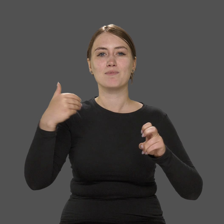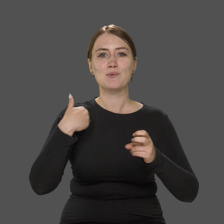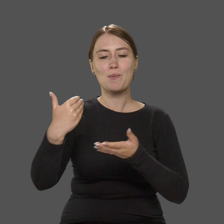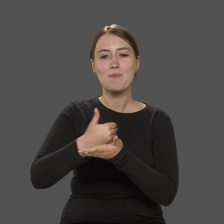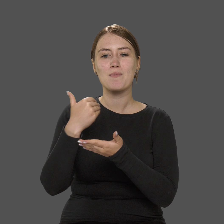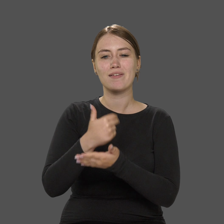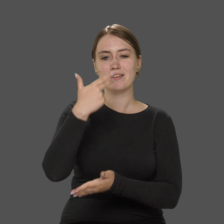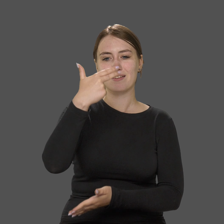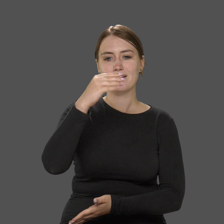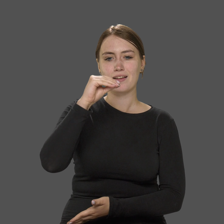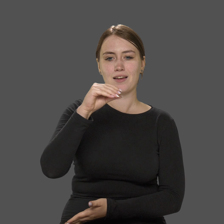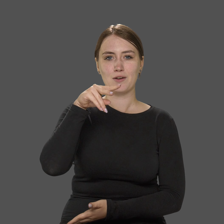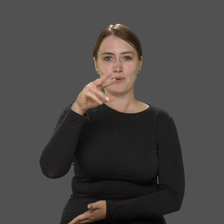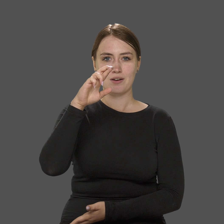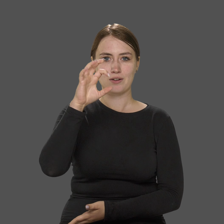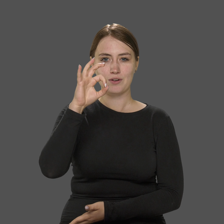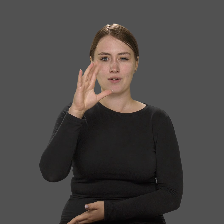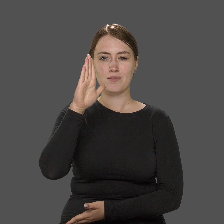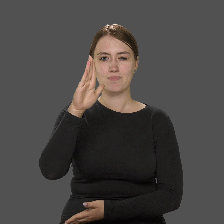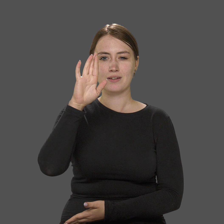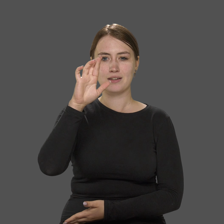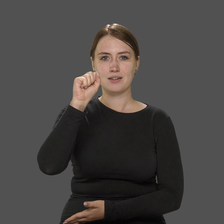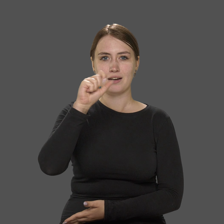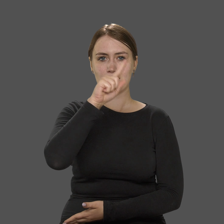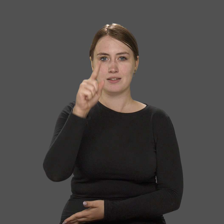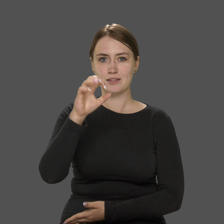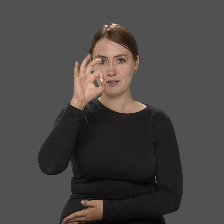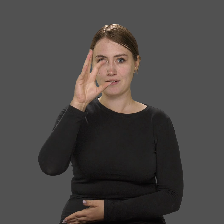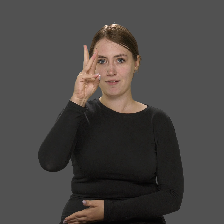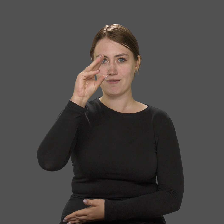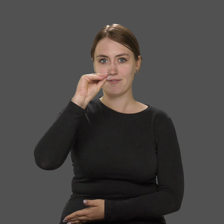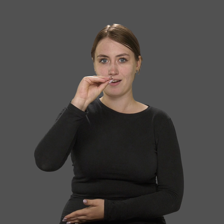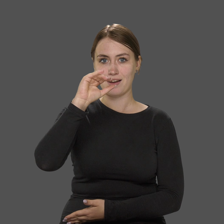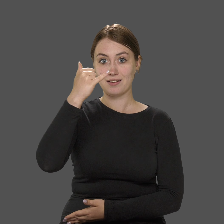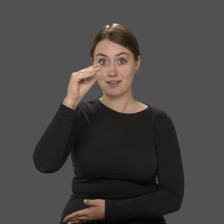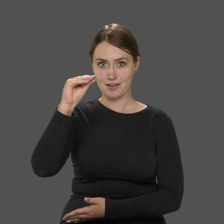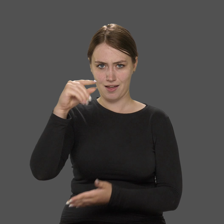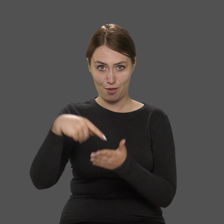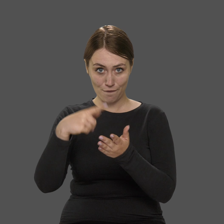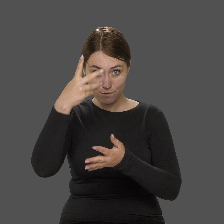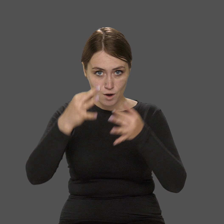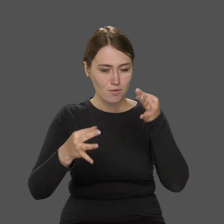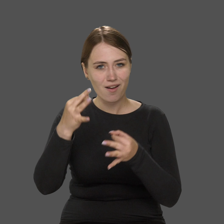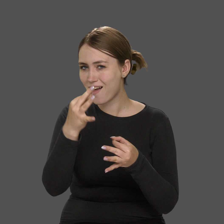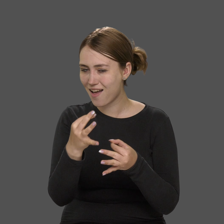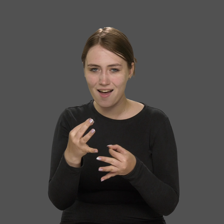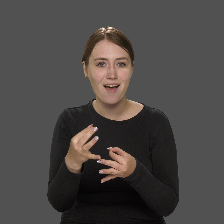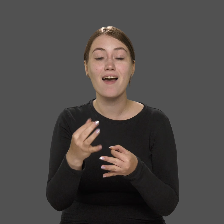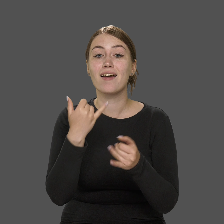including neuroimaging studies, leave no doubt: